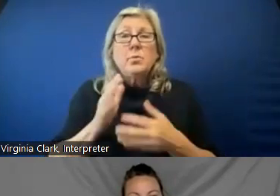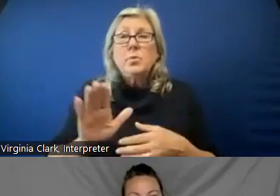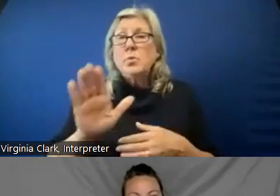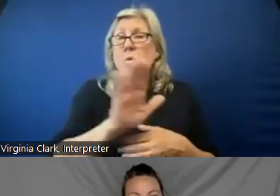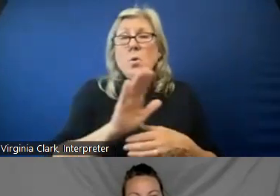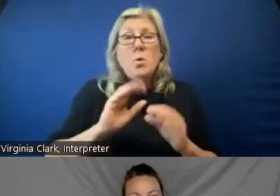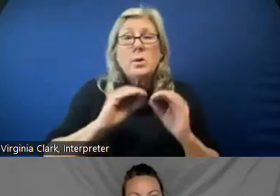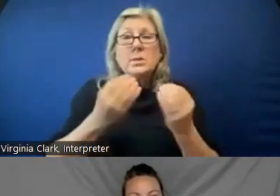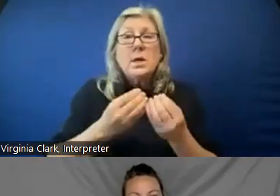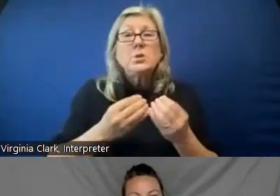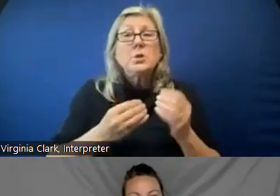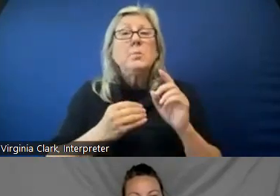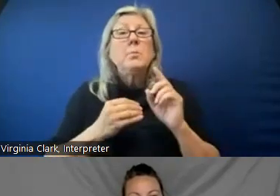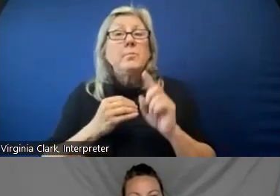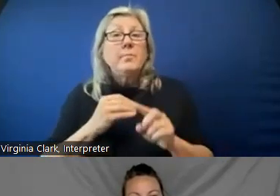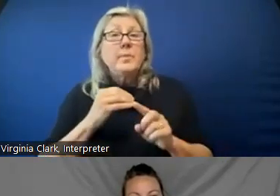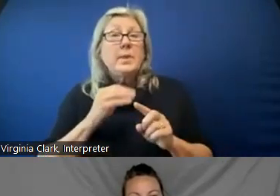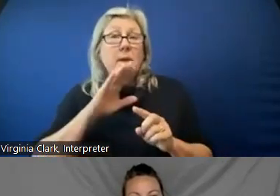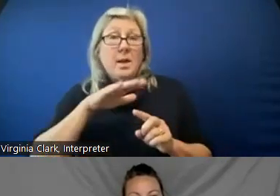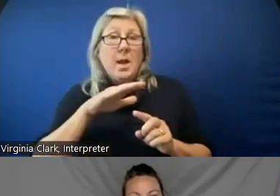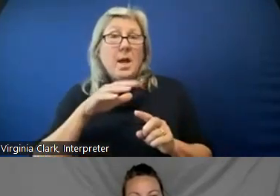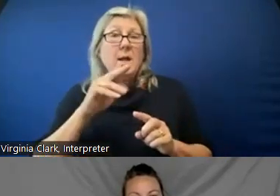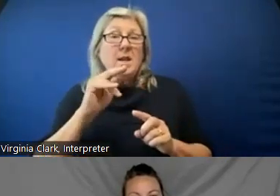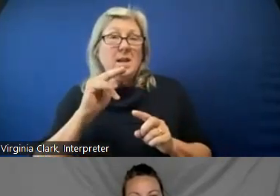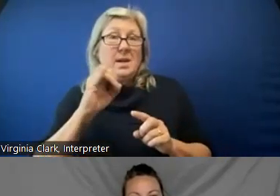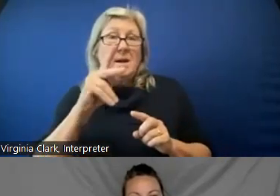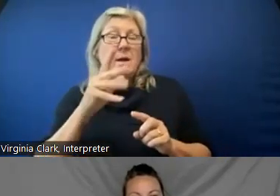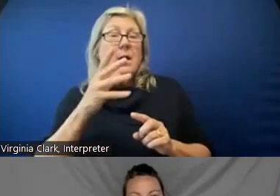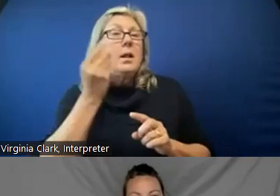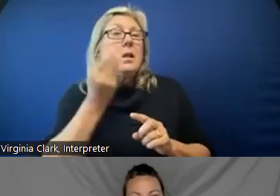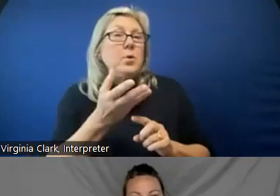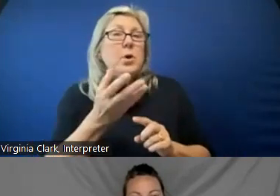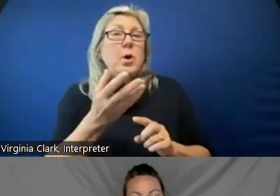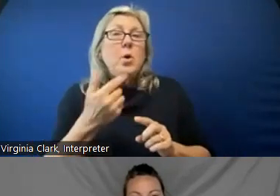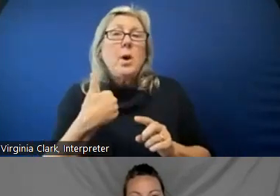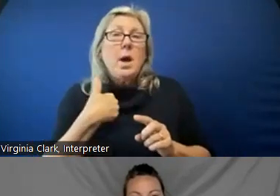Kathleen, Kathleen, this is Nick, I just want to let you know, I actually work with